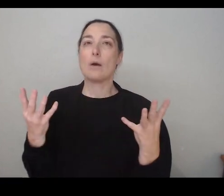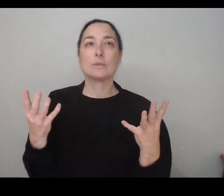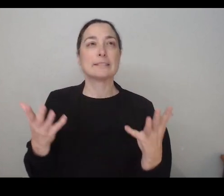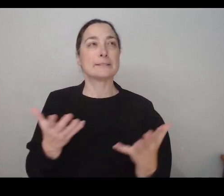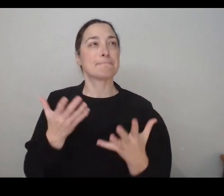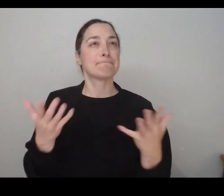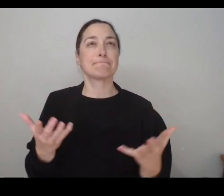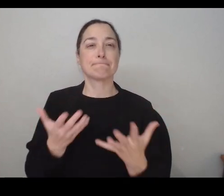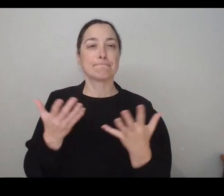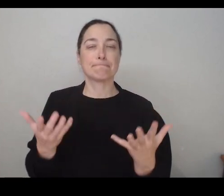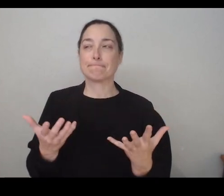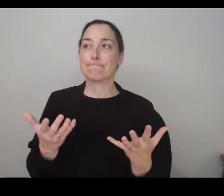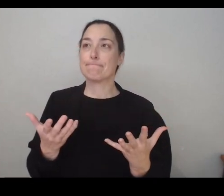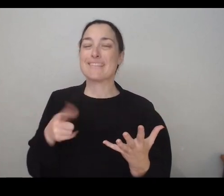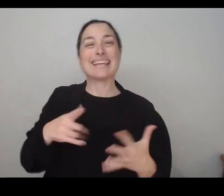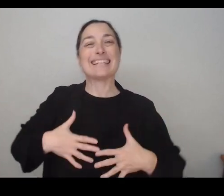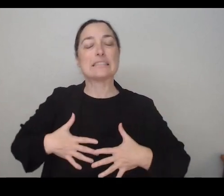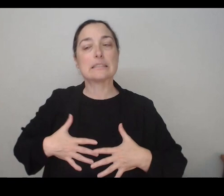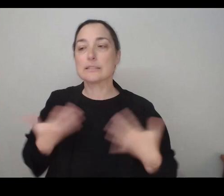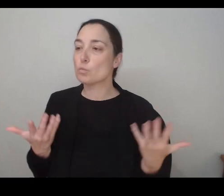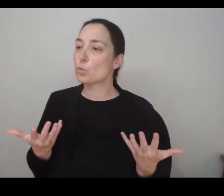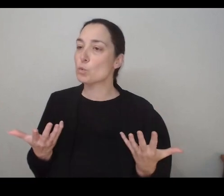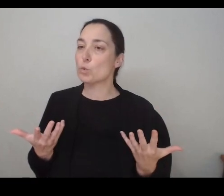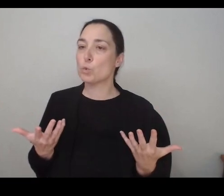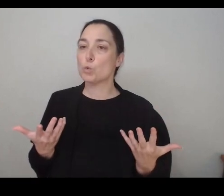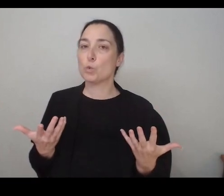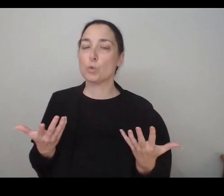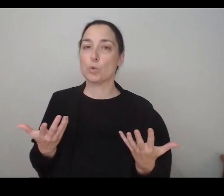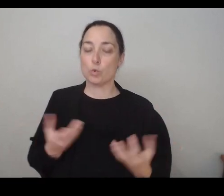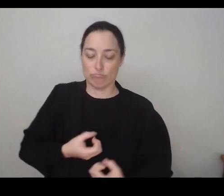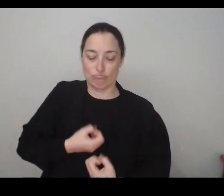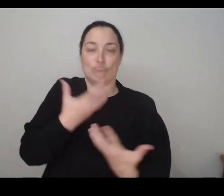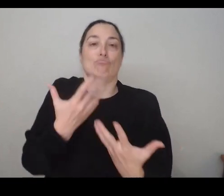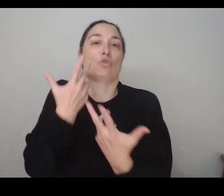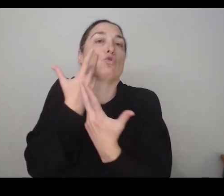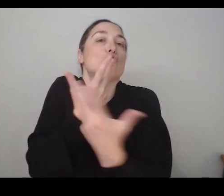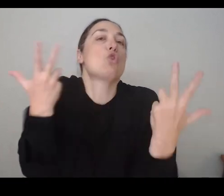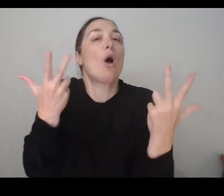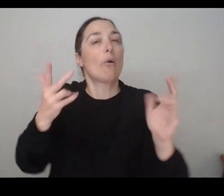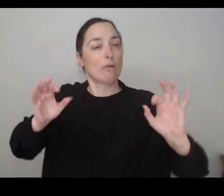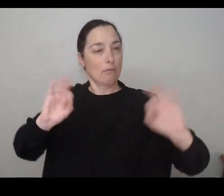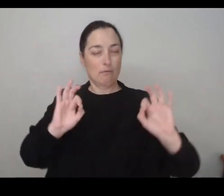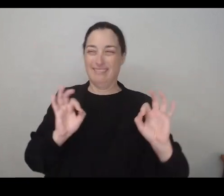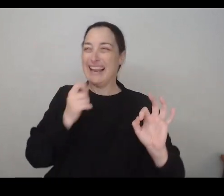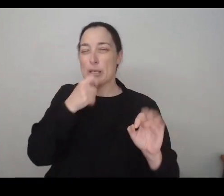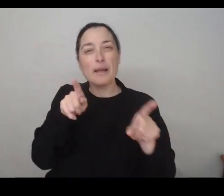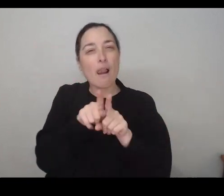he doesn't want to show something, I would say. It's like a funerary portrait that strikes me very much.